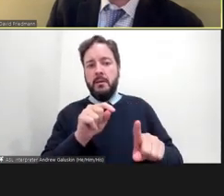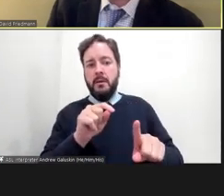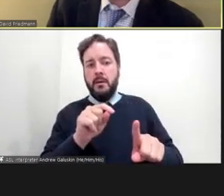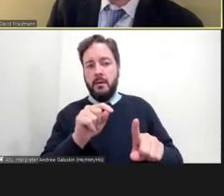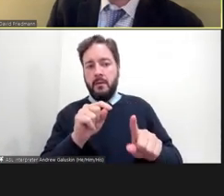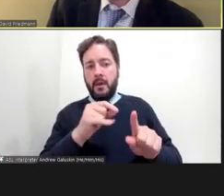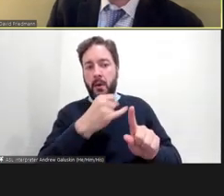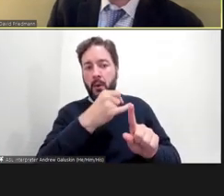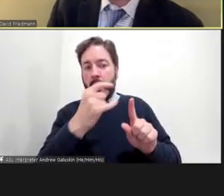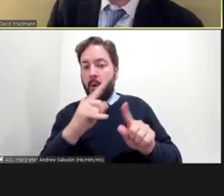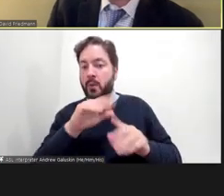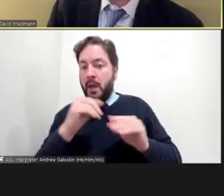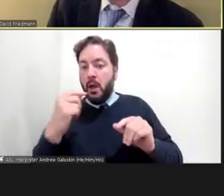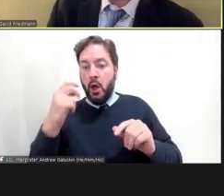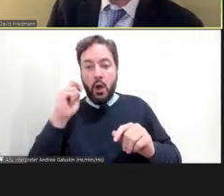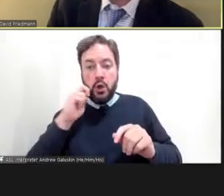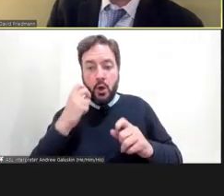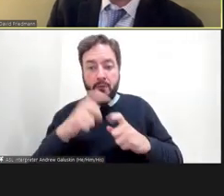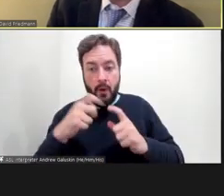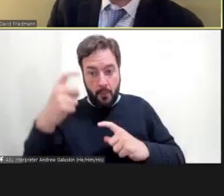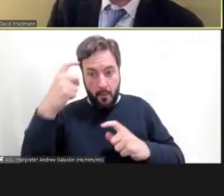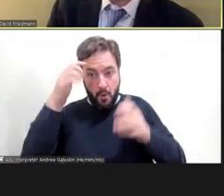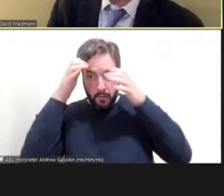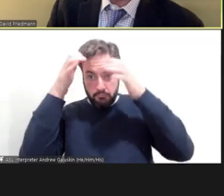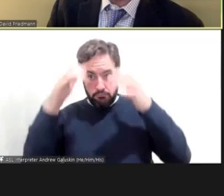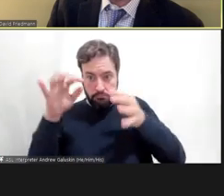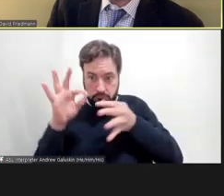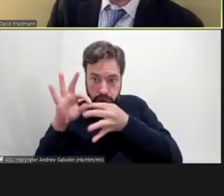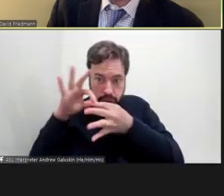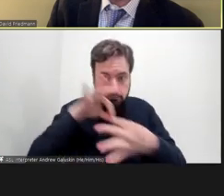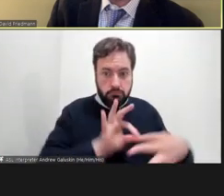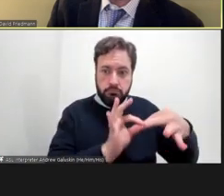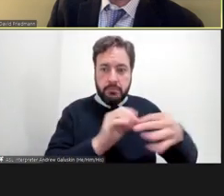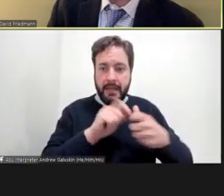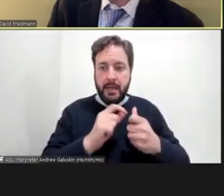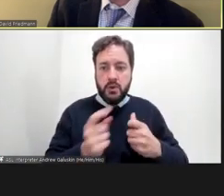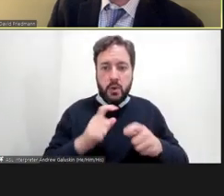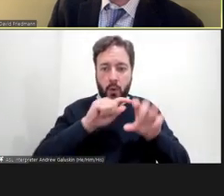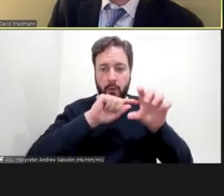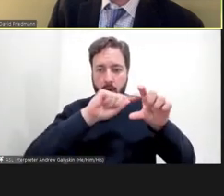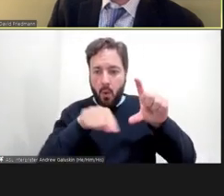where the nerve comes from the cochlea and the labyrinth of the inner ear.